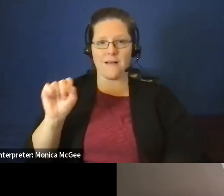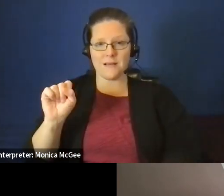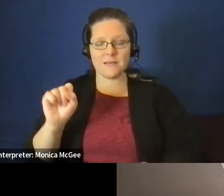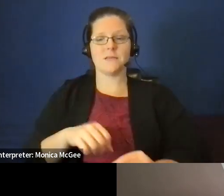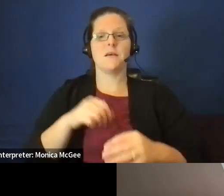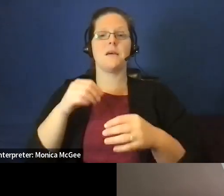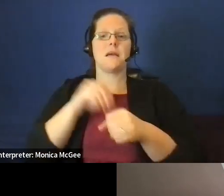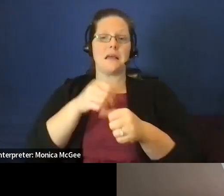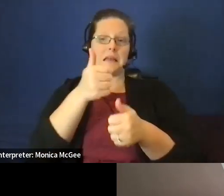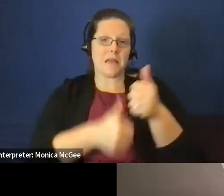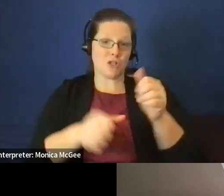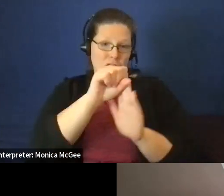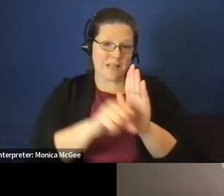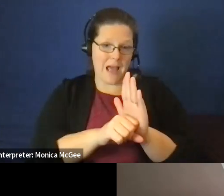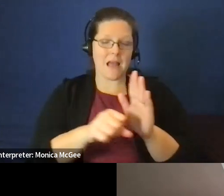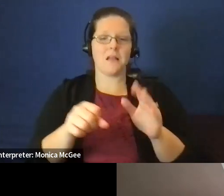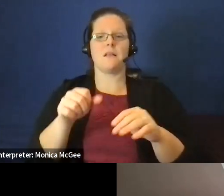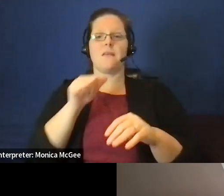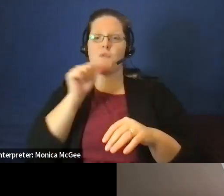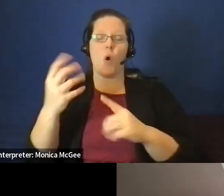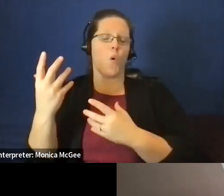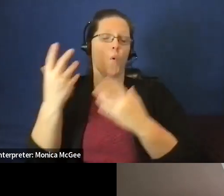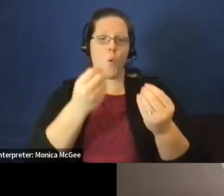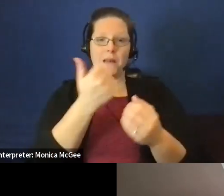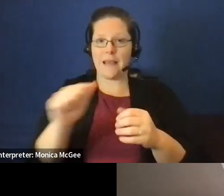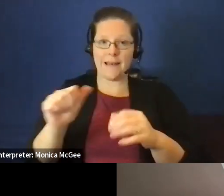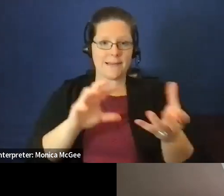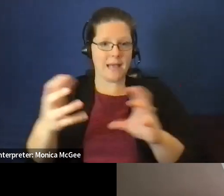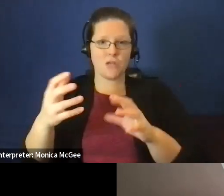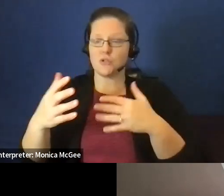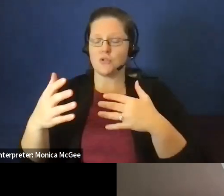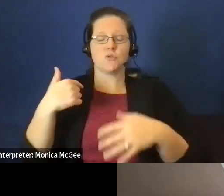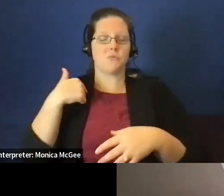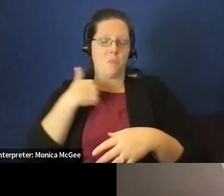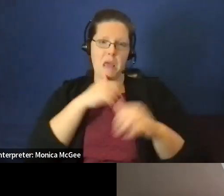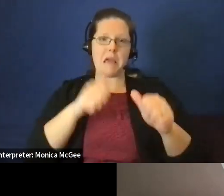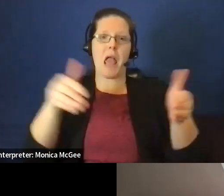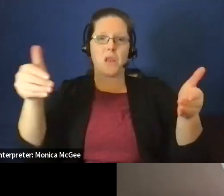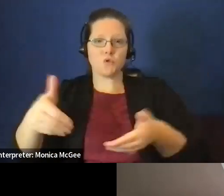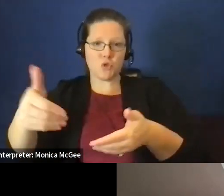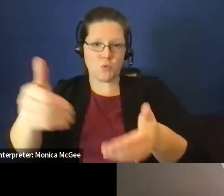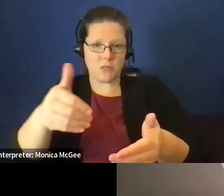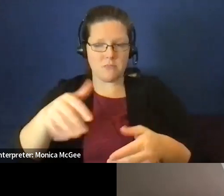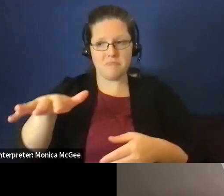activities. Don't hesitate to reach out. We'll send you more information. Connecting with your artist -- there's